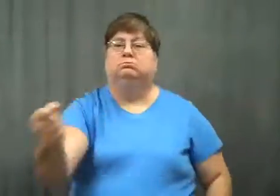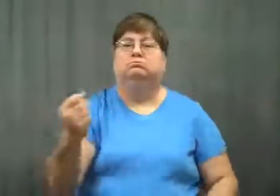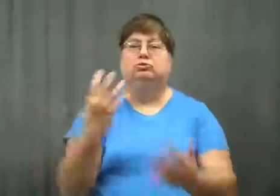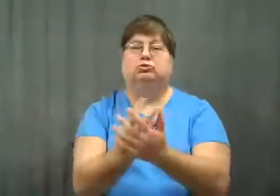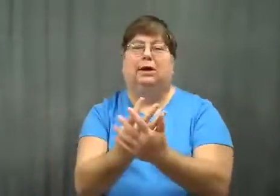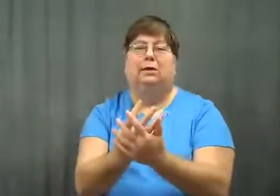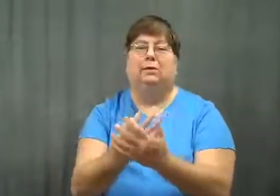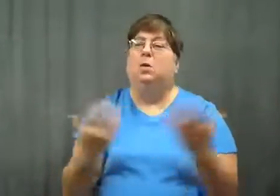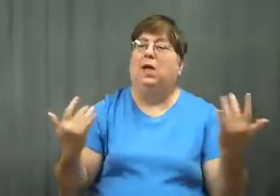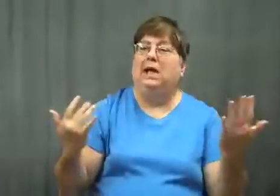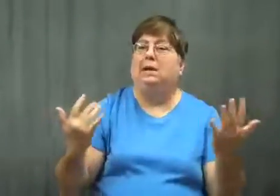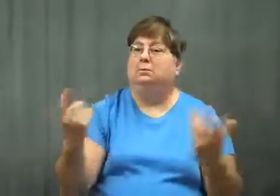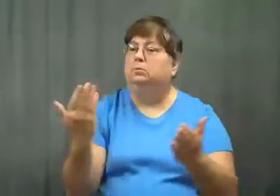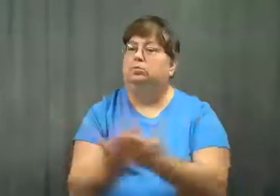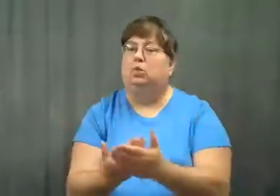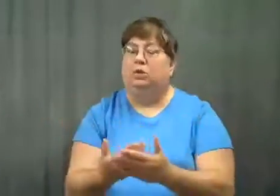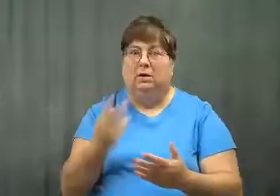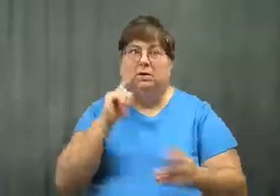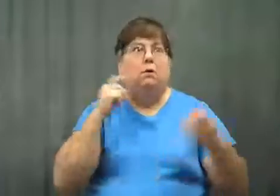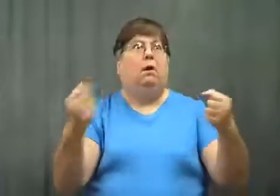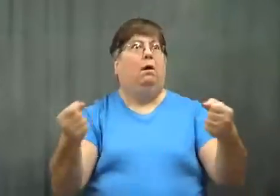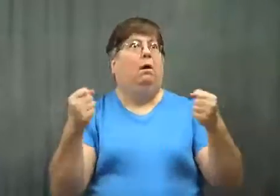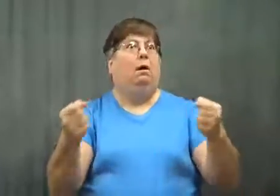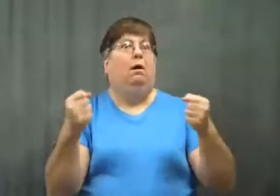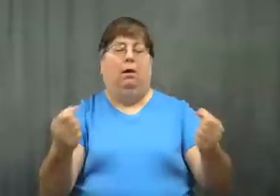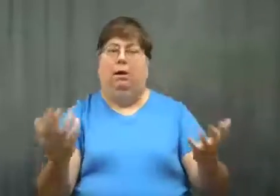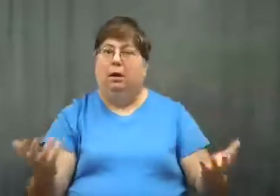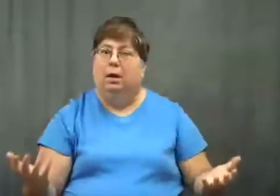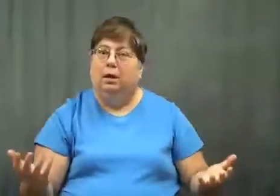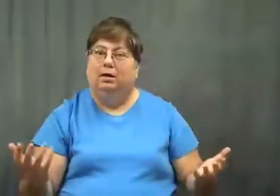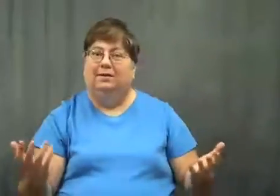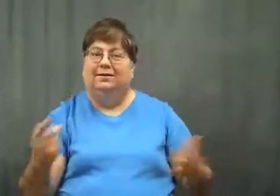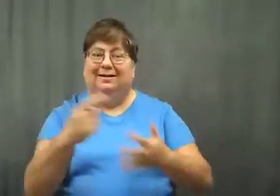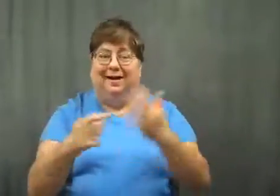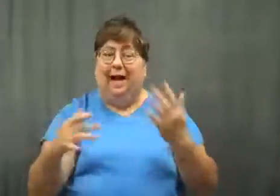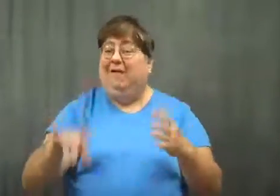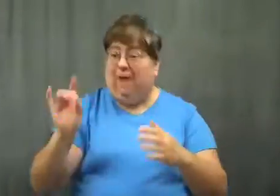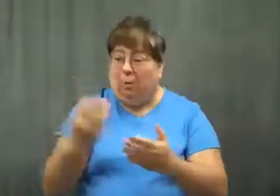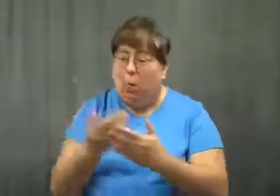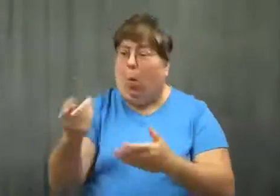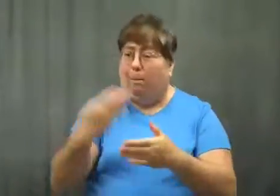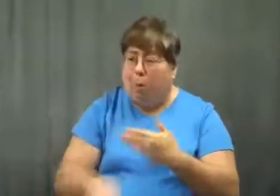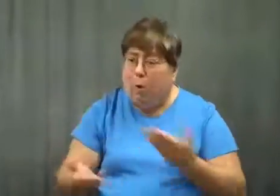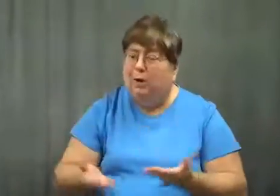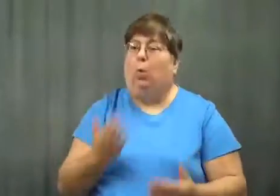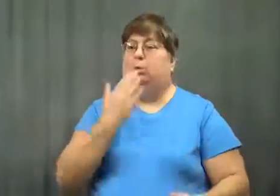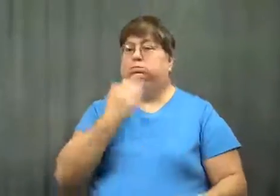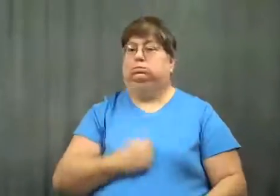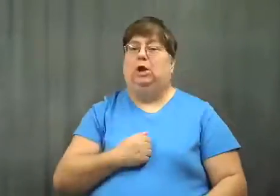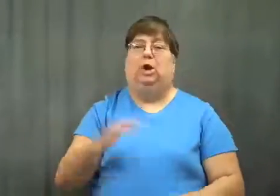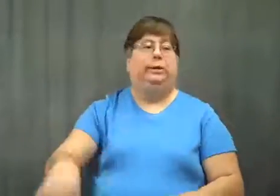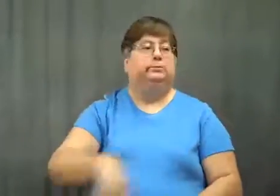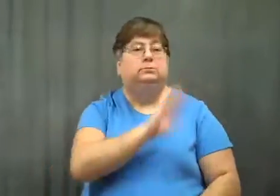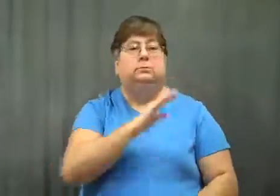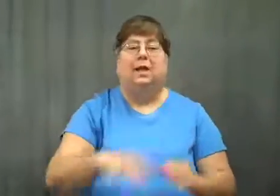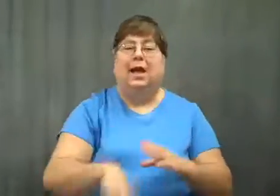They could hold him/her in jail until verified. That person would be stuck in jail, then they might just say, “Oops” and release him/her.